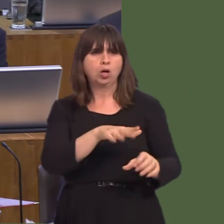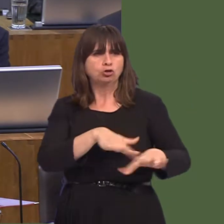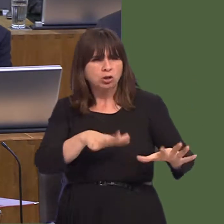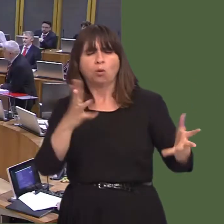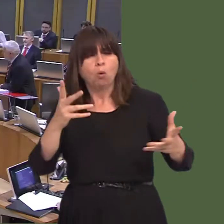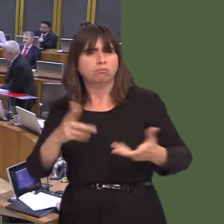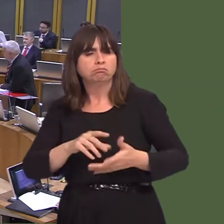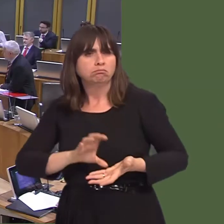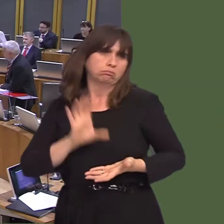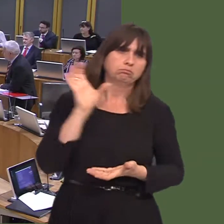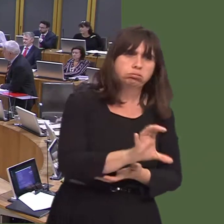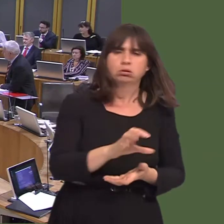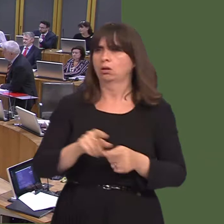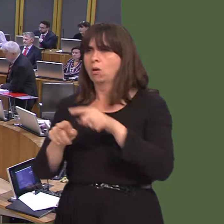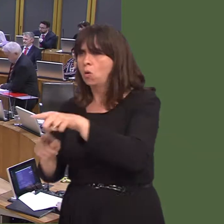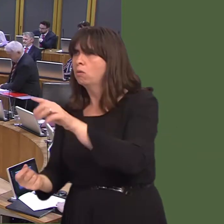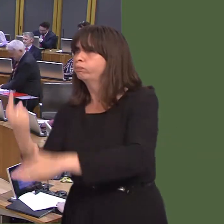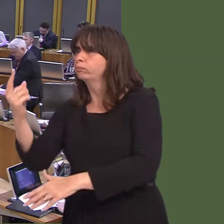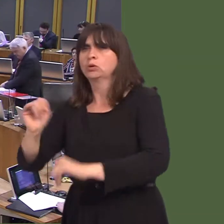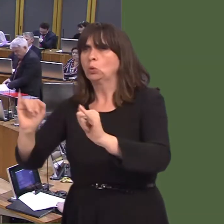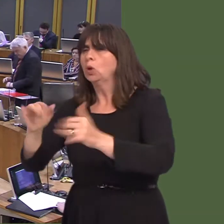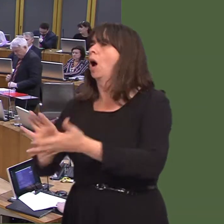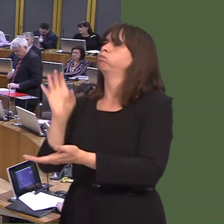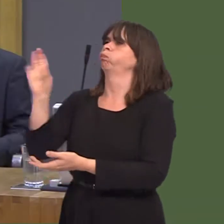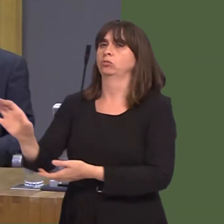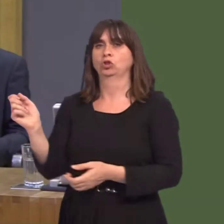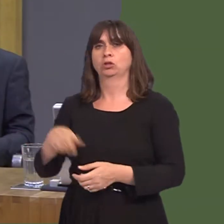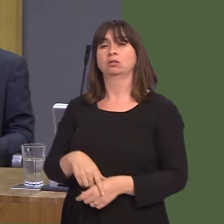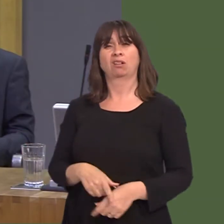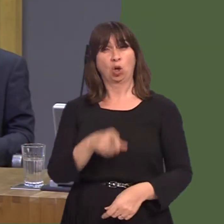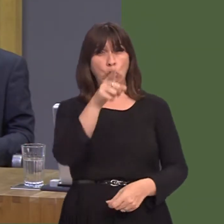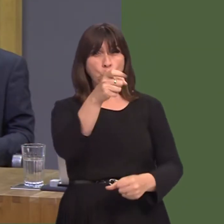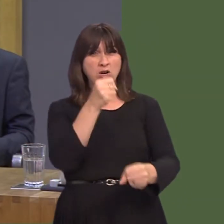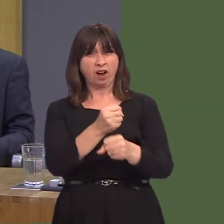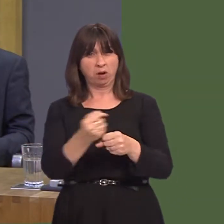Leanne Wood AM: First Minister, you are the Government of Wales and you can take responsibility.